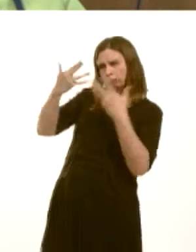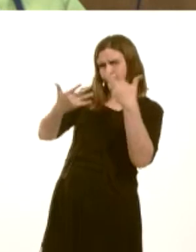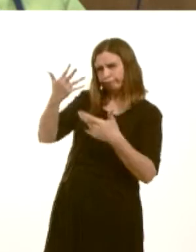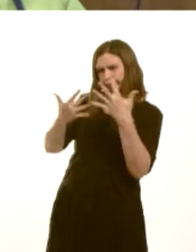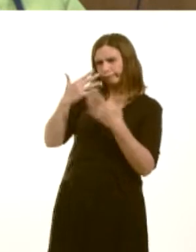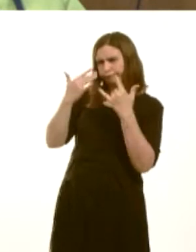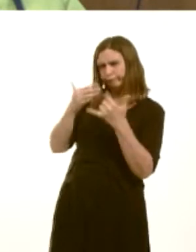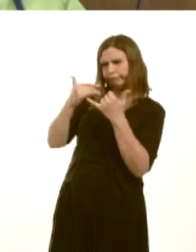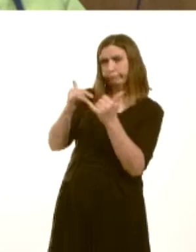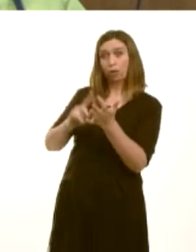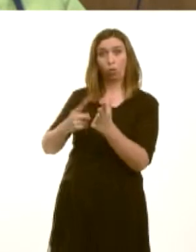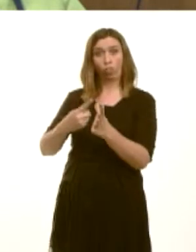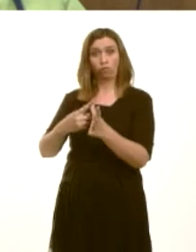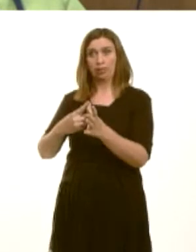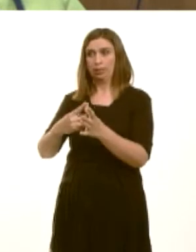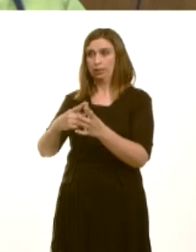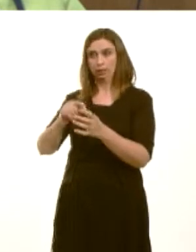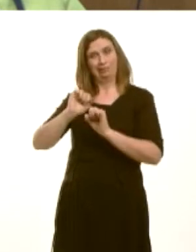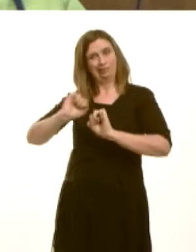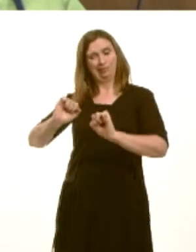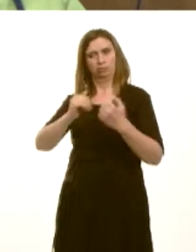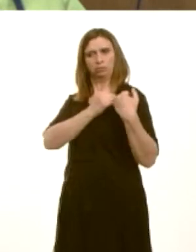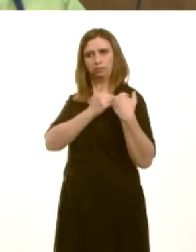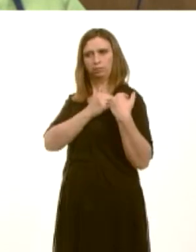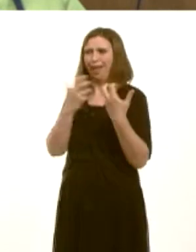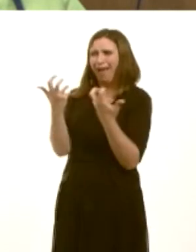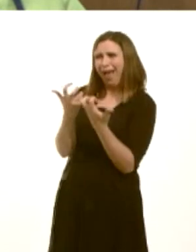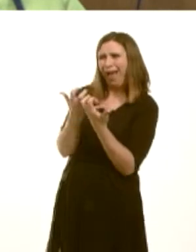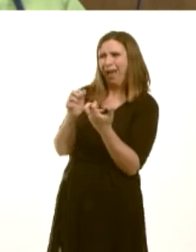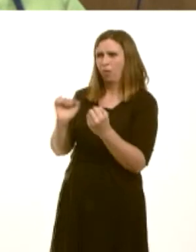Itís for local authorities to decide what data and methods to use in forecasting pupil